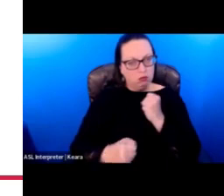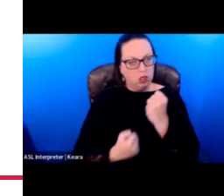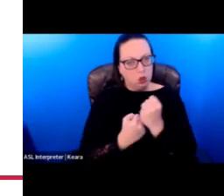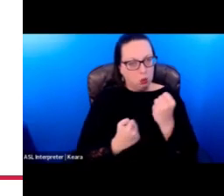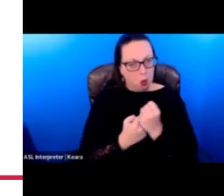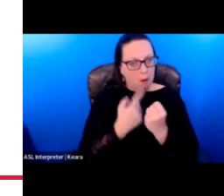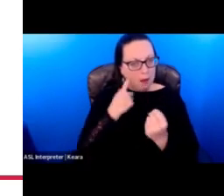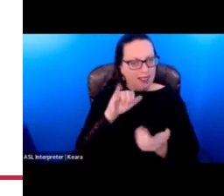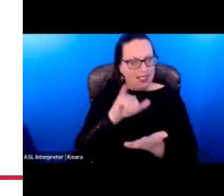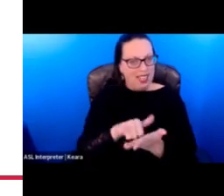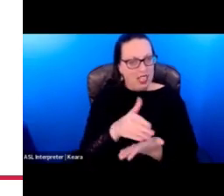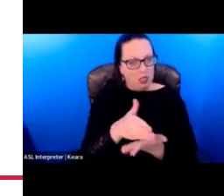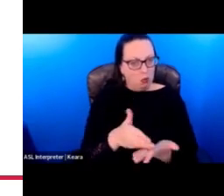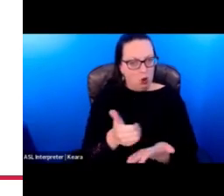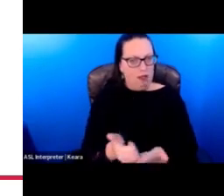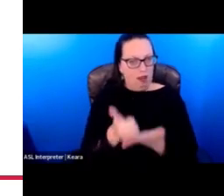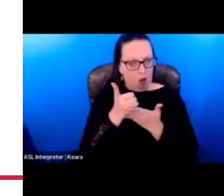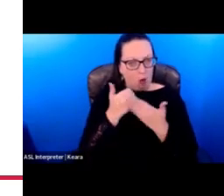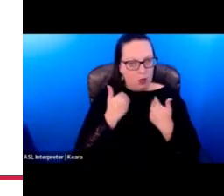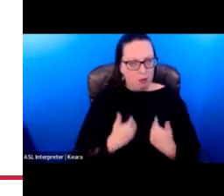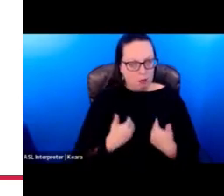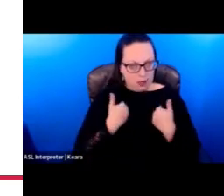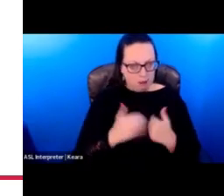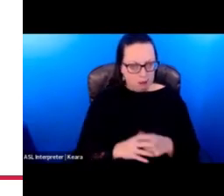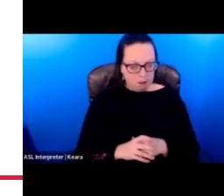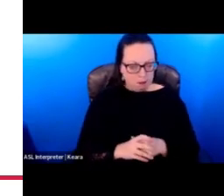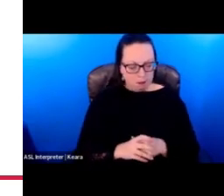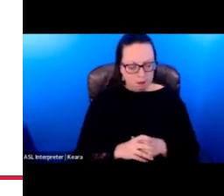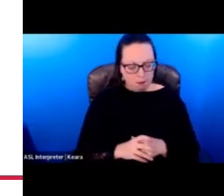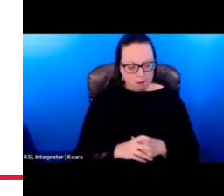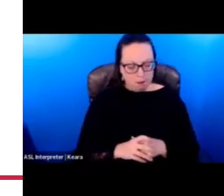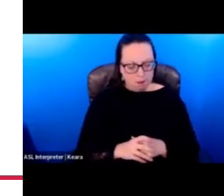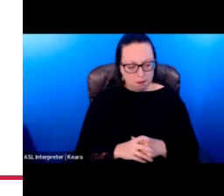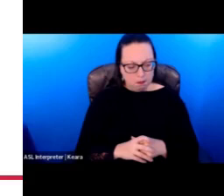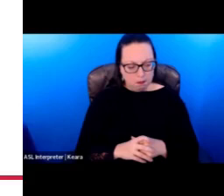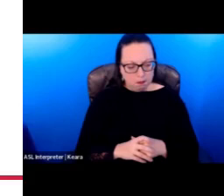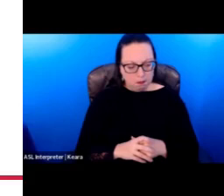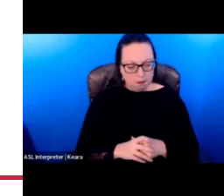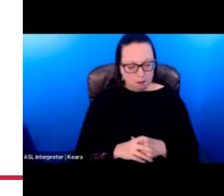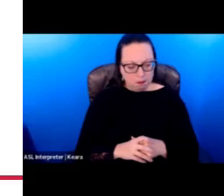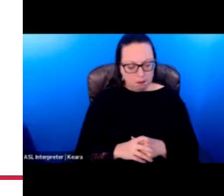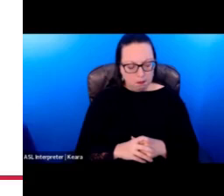will tell you, as far as I am concerned, you know, I don't